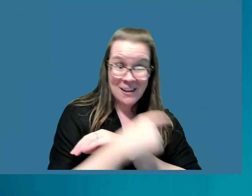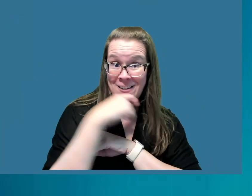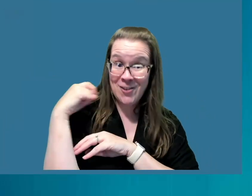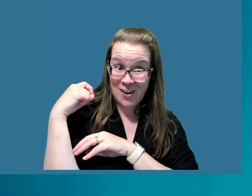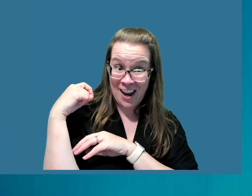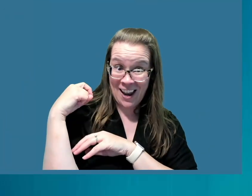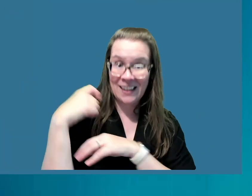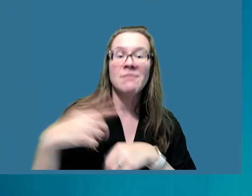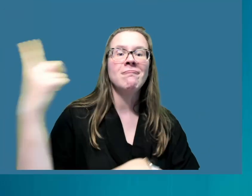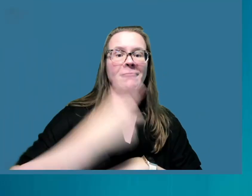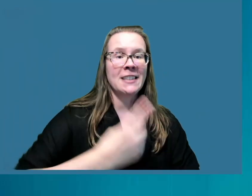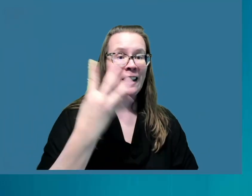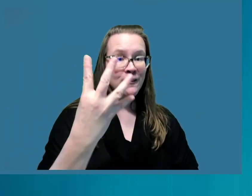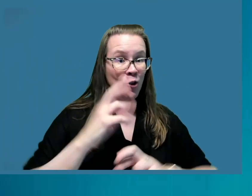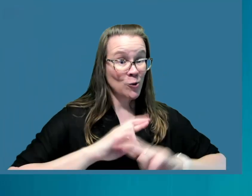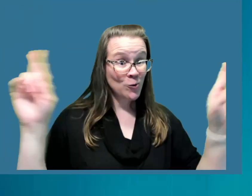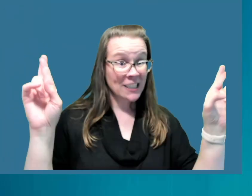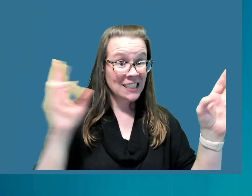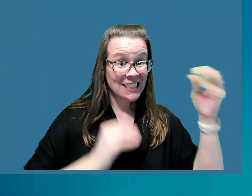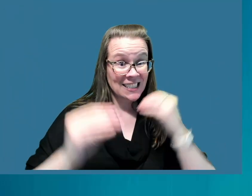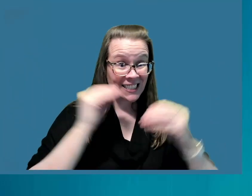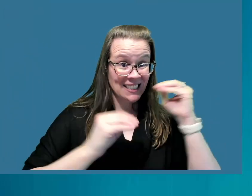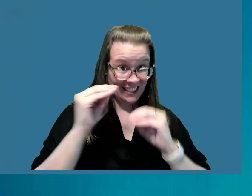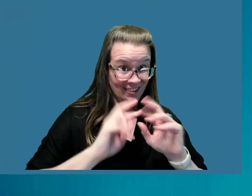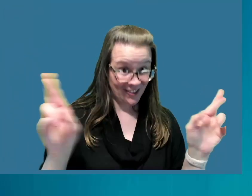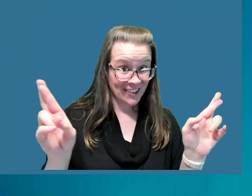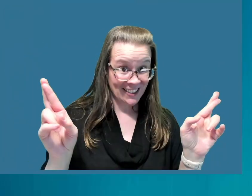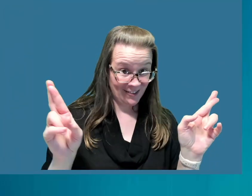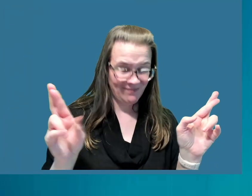and then I leave them overnight to dry. And then day four I'm ready to eat them myself